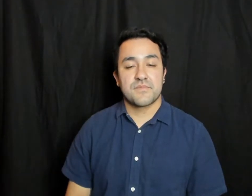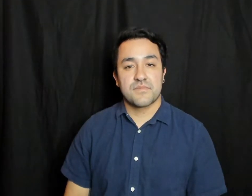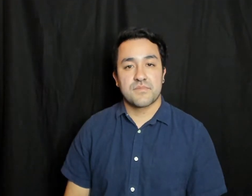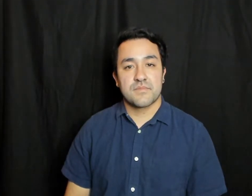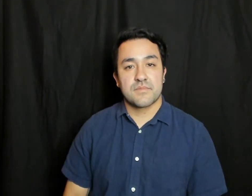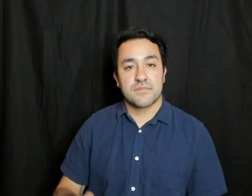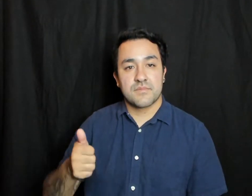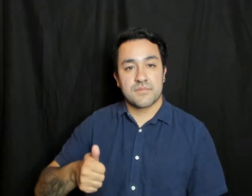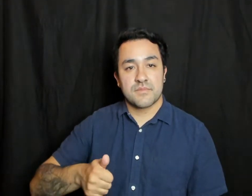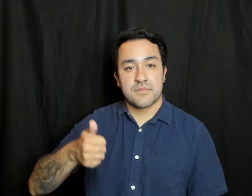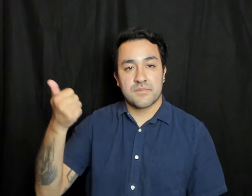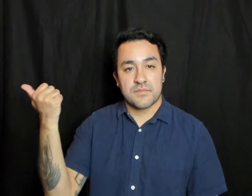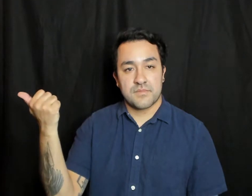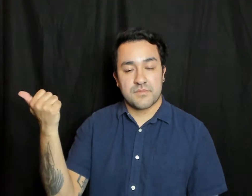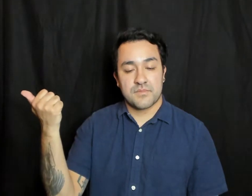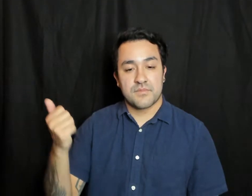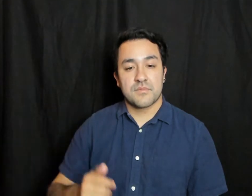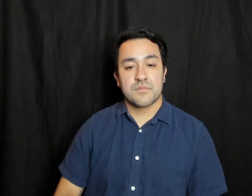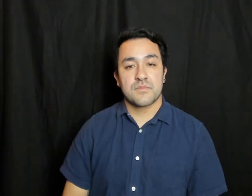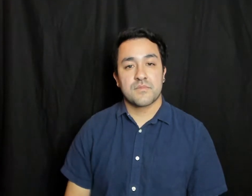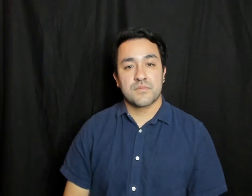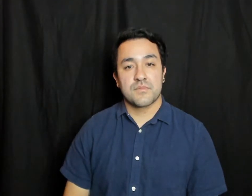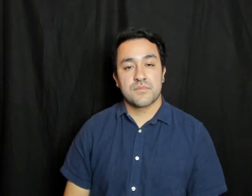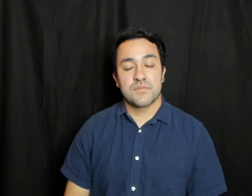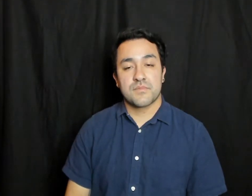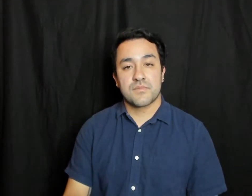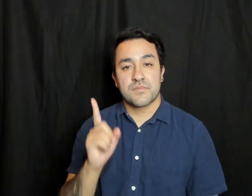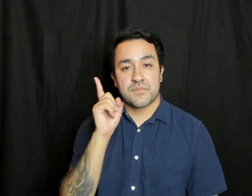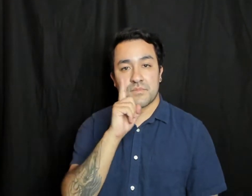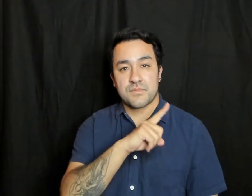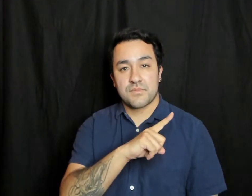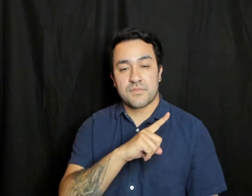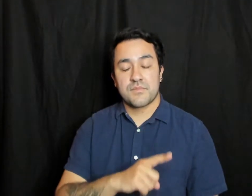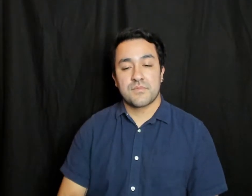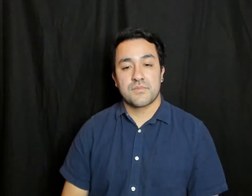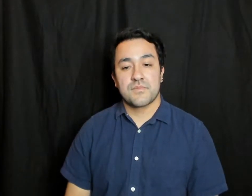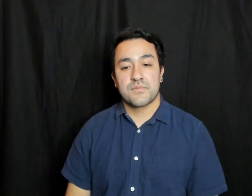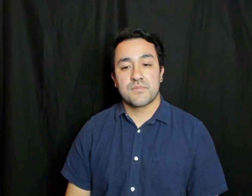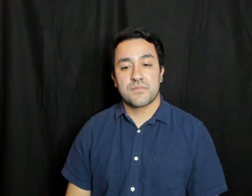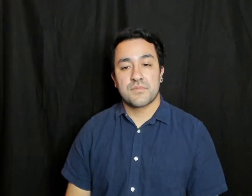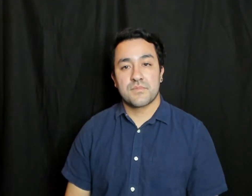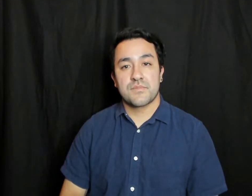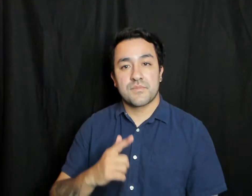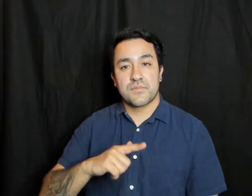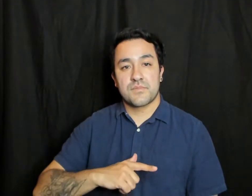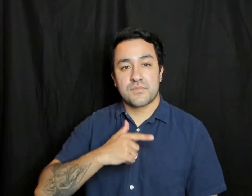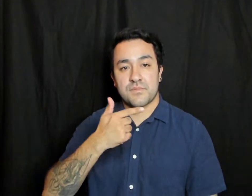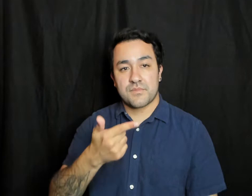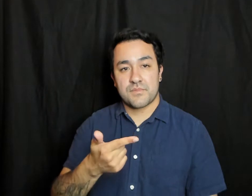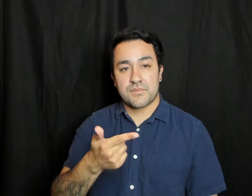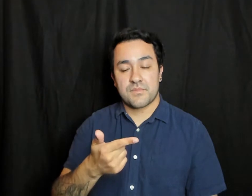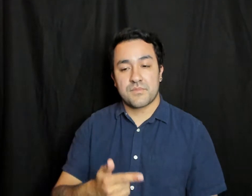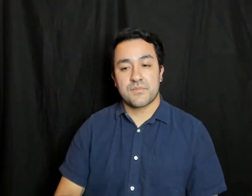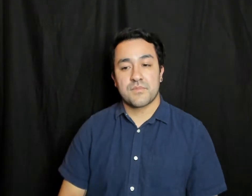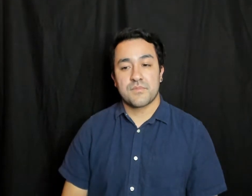OTHER "step ____"; e.g. step father FAKE "step ____"; e.g. step father STEP "step ____"; e.g. step father